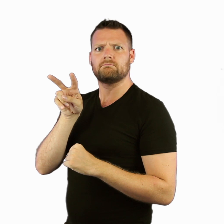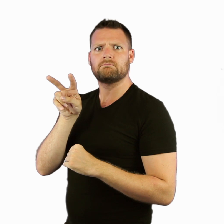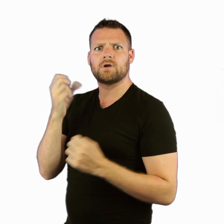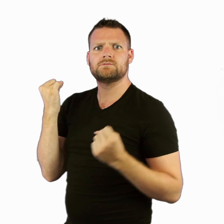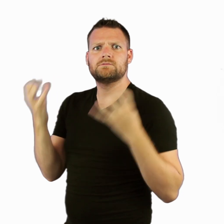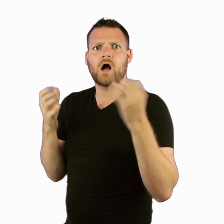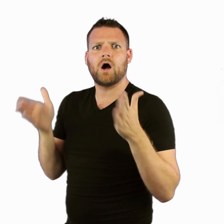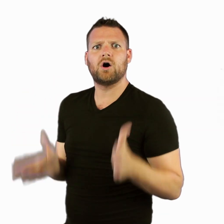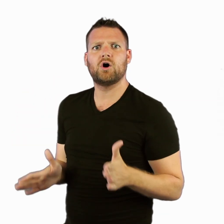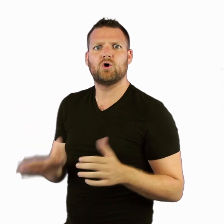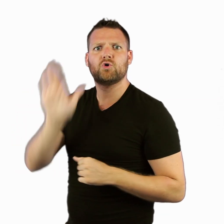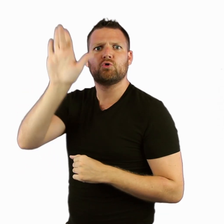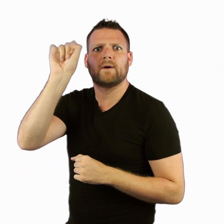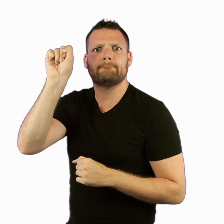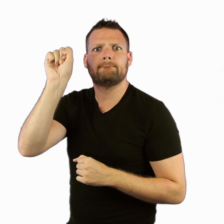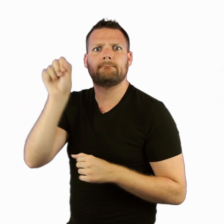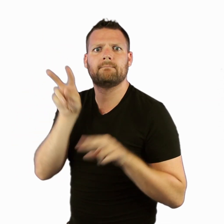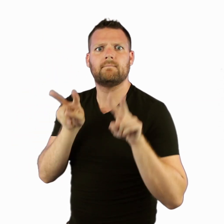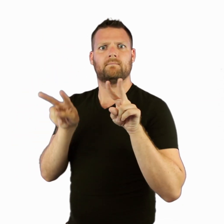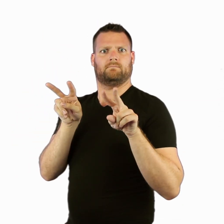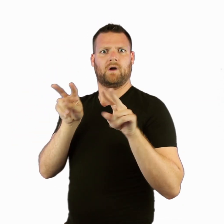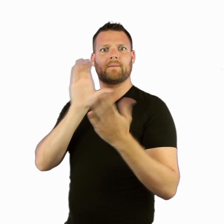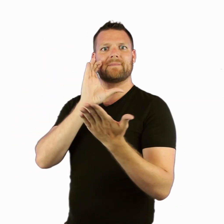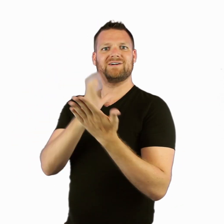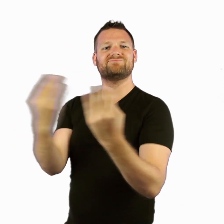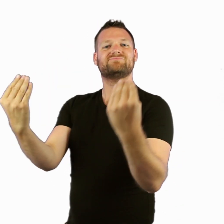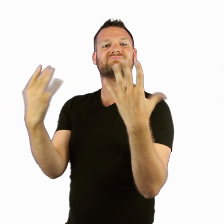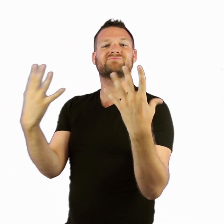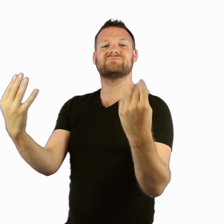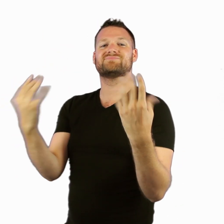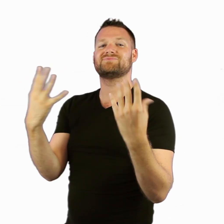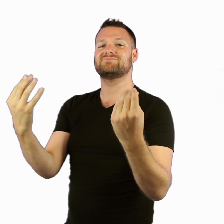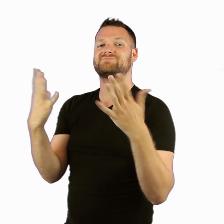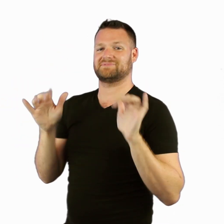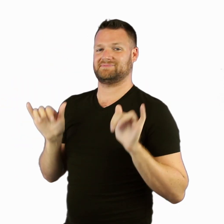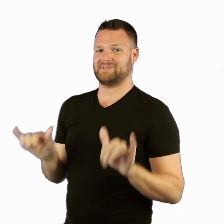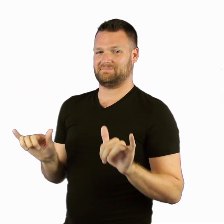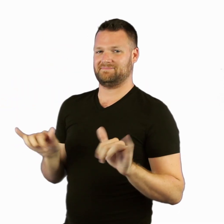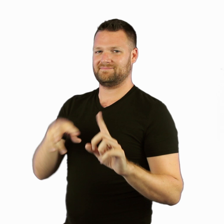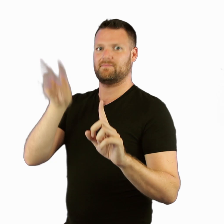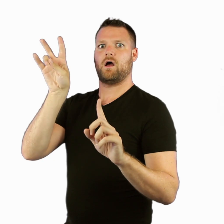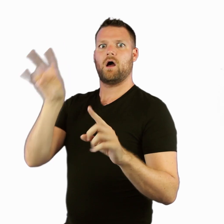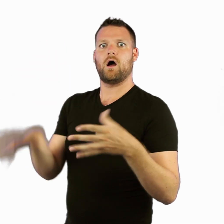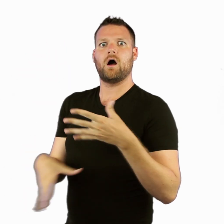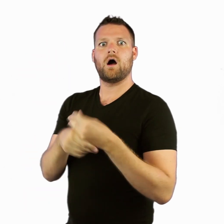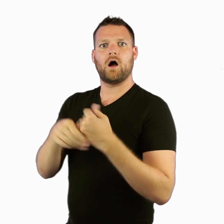Additionally, English text appears on the screen to indicate to the viewers what is to be signed.